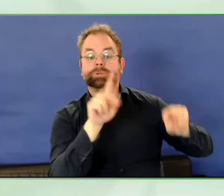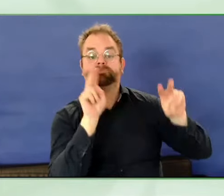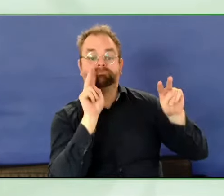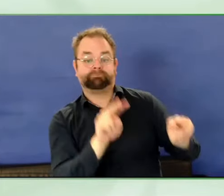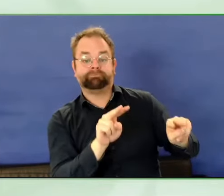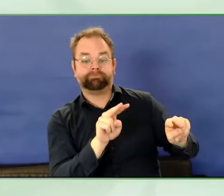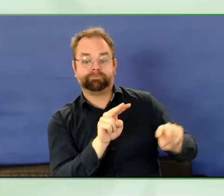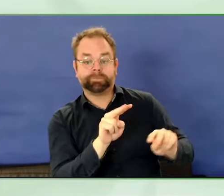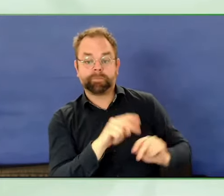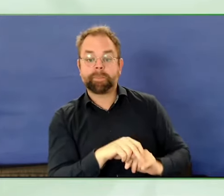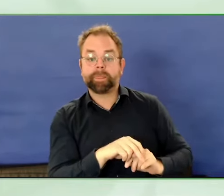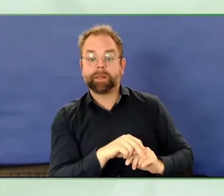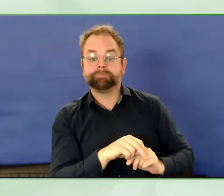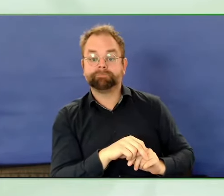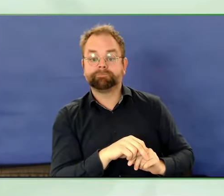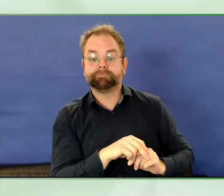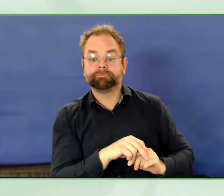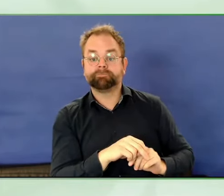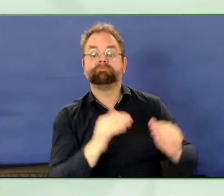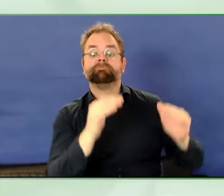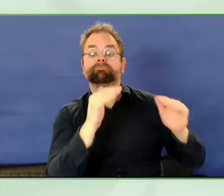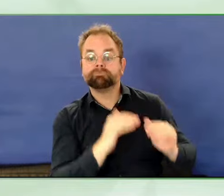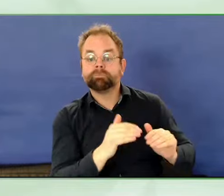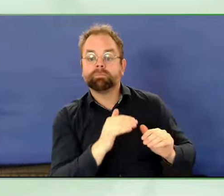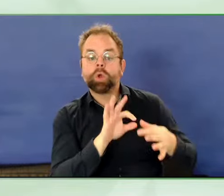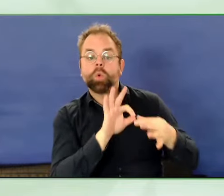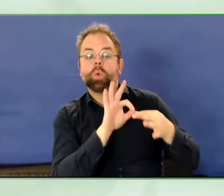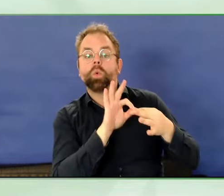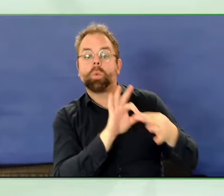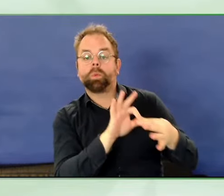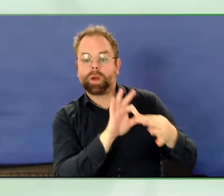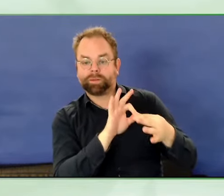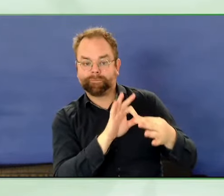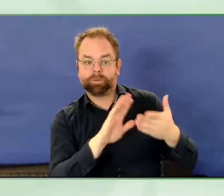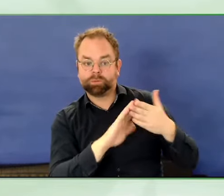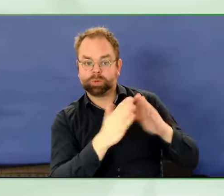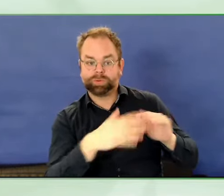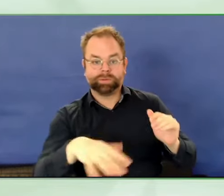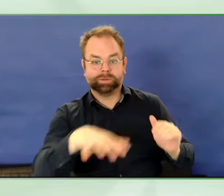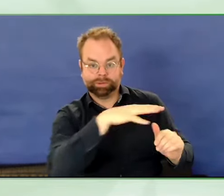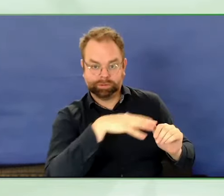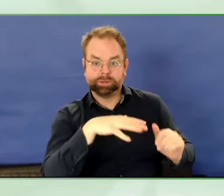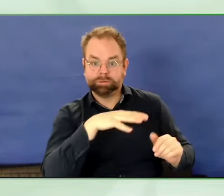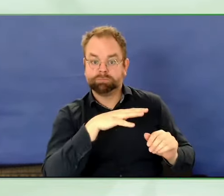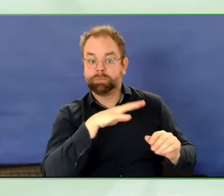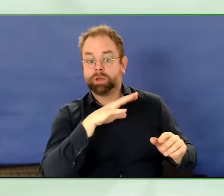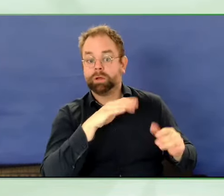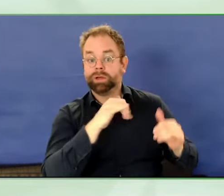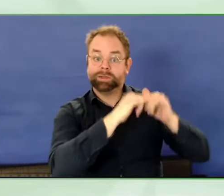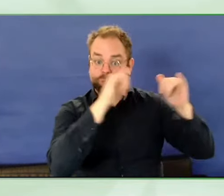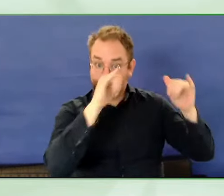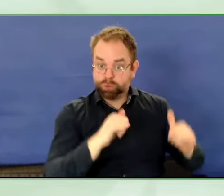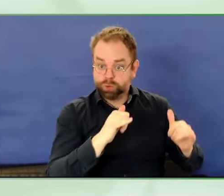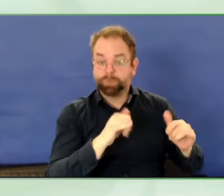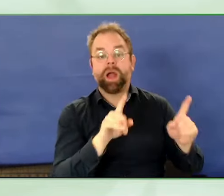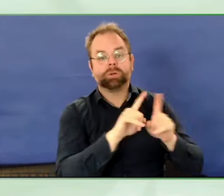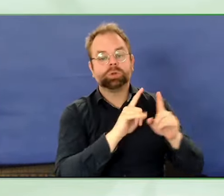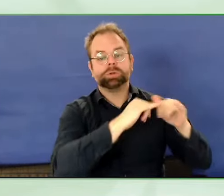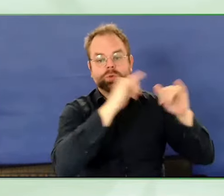it's learning or anything, is a countrywide responsibility. And I'm so glad that Canada is leading it so well.